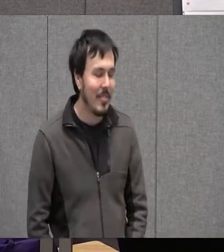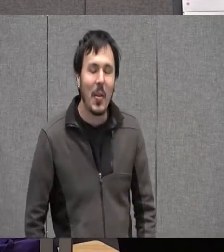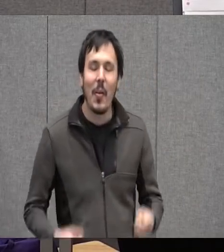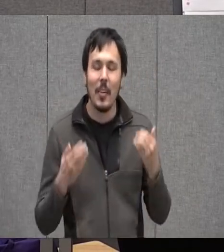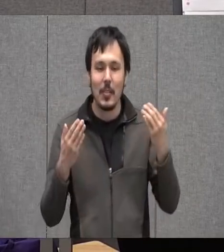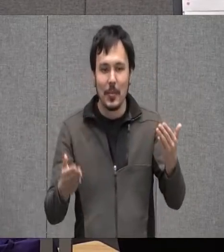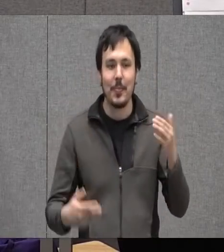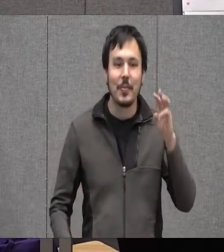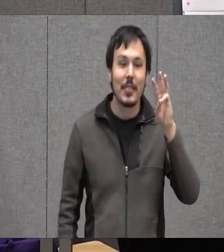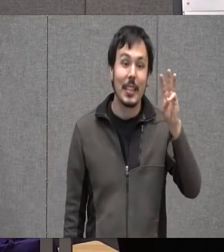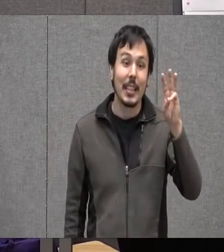[Both] Six, 12,